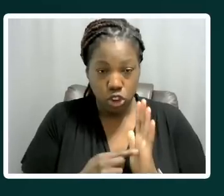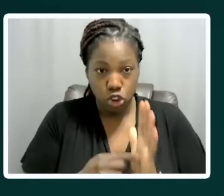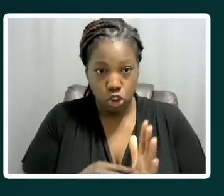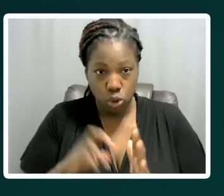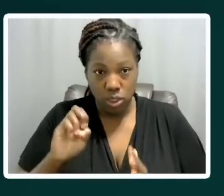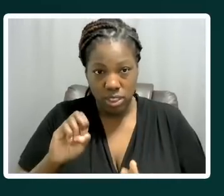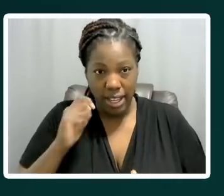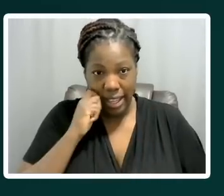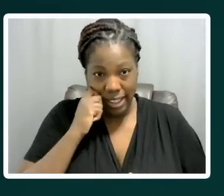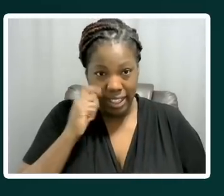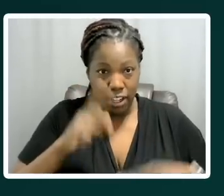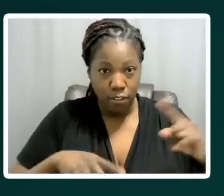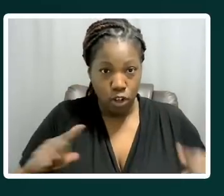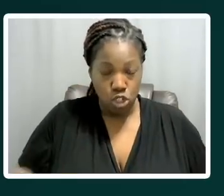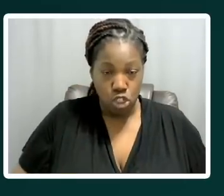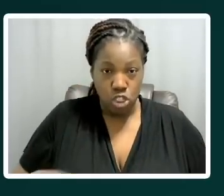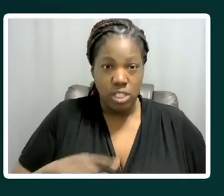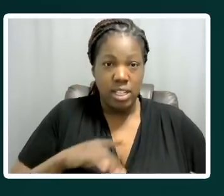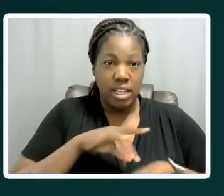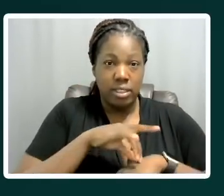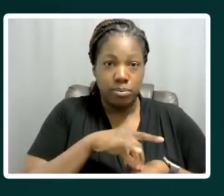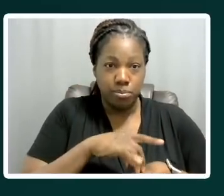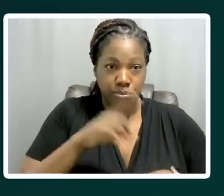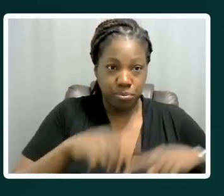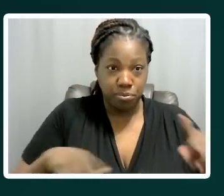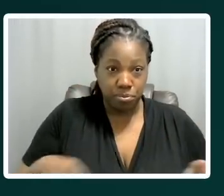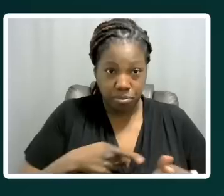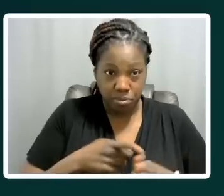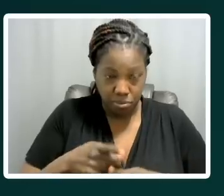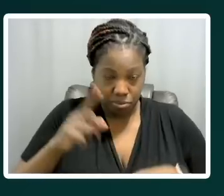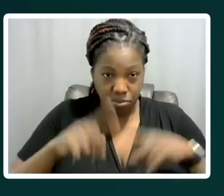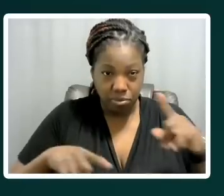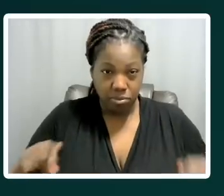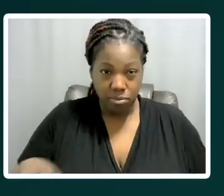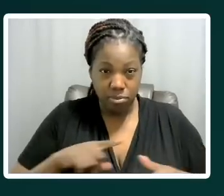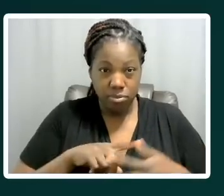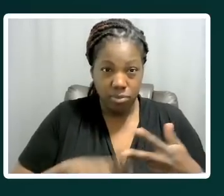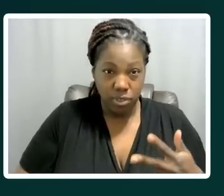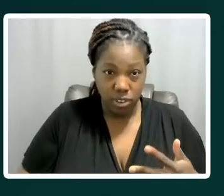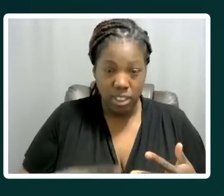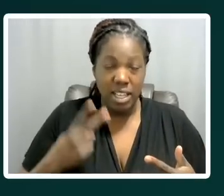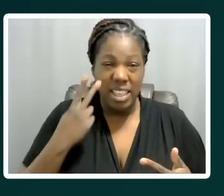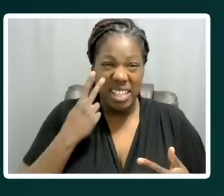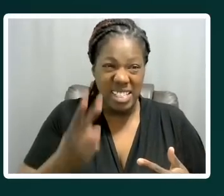as well as career diversity. We really focus on the see-do theory. If readers of the books